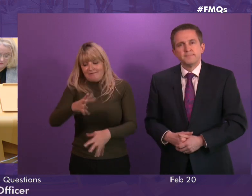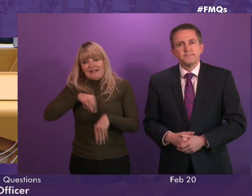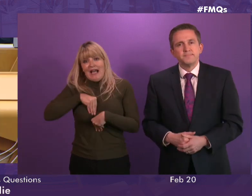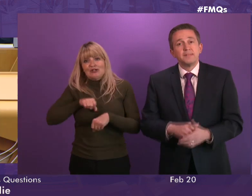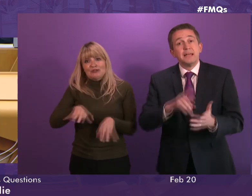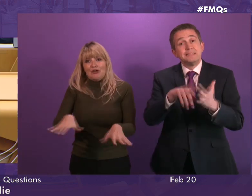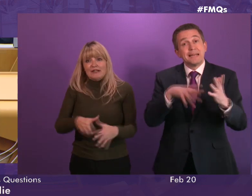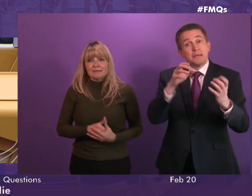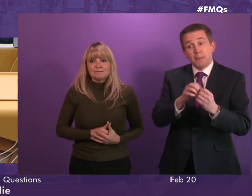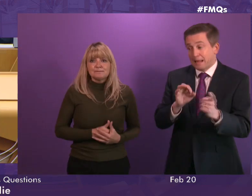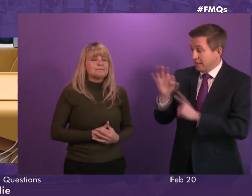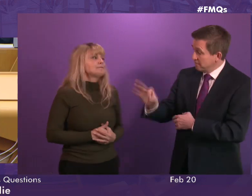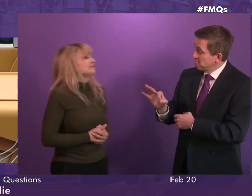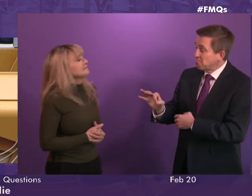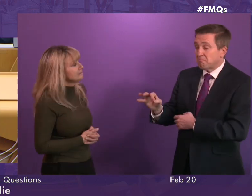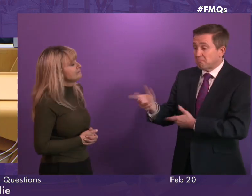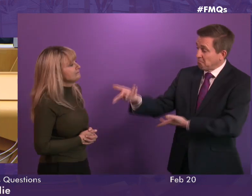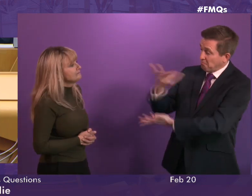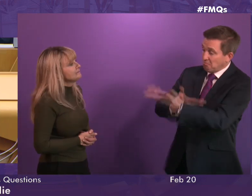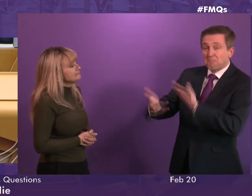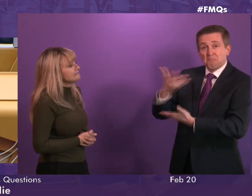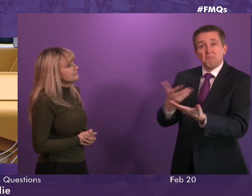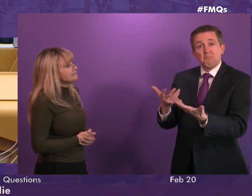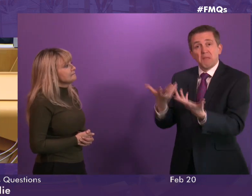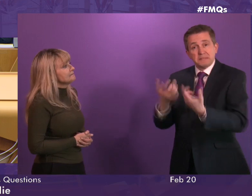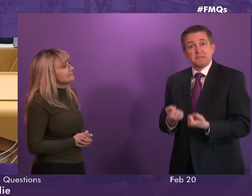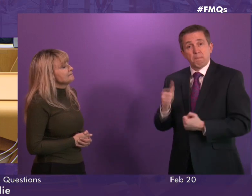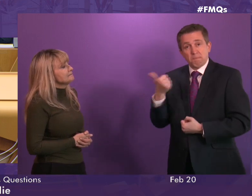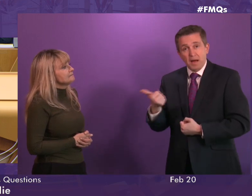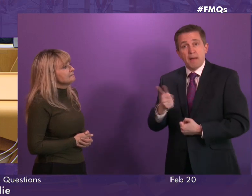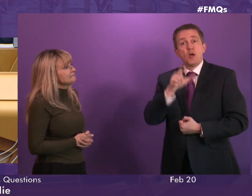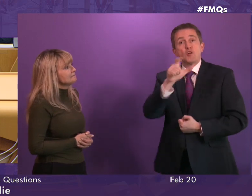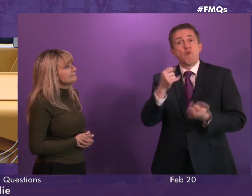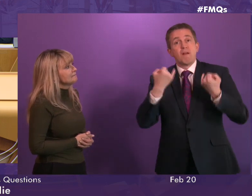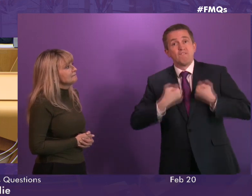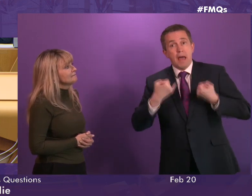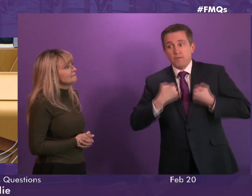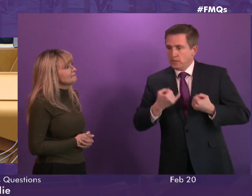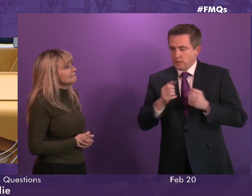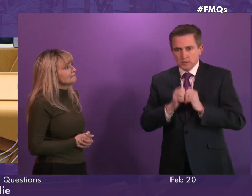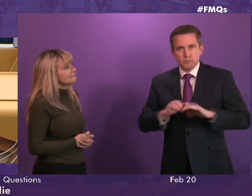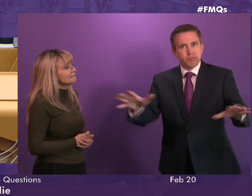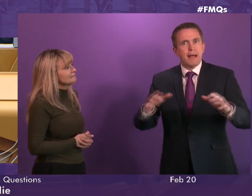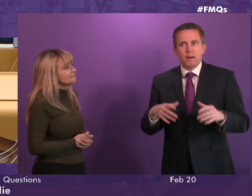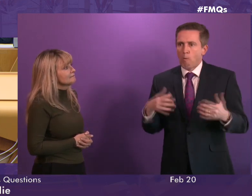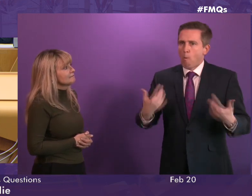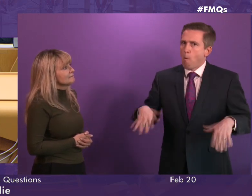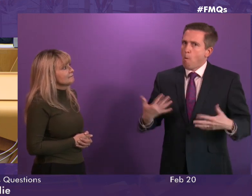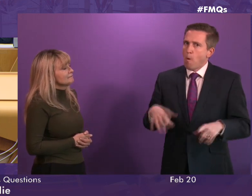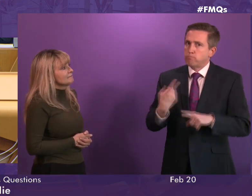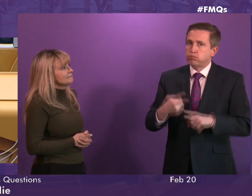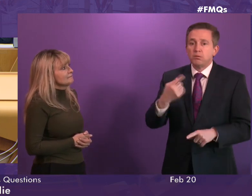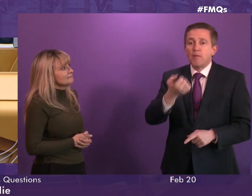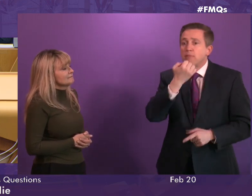Jackie Baillie: I welcome the First Minister’s response. The spread of coronavirus has been rapid, and the number of people who have been affected